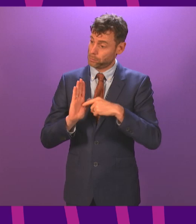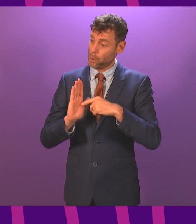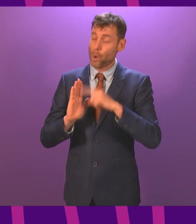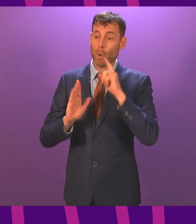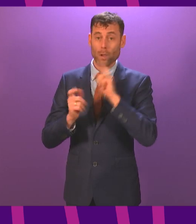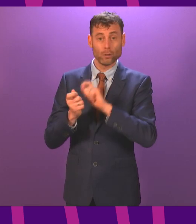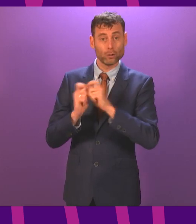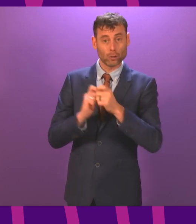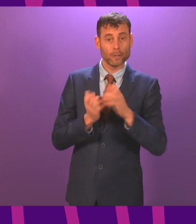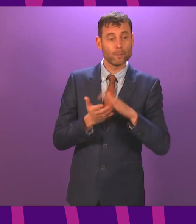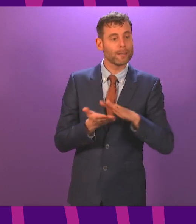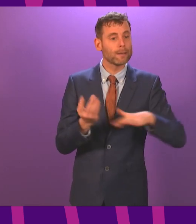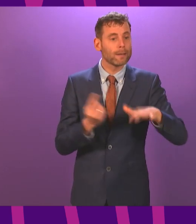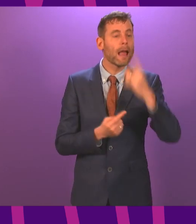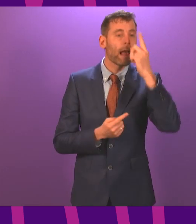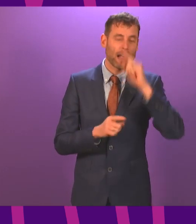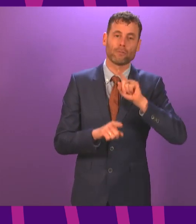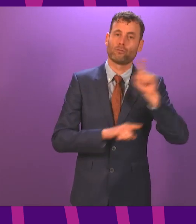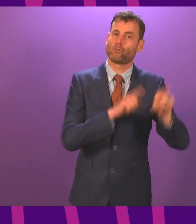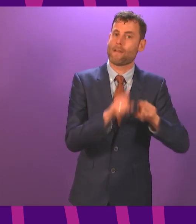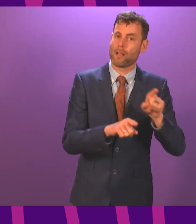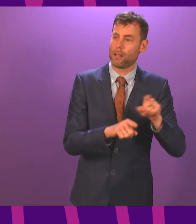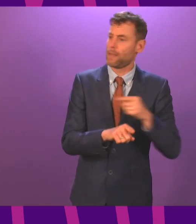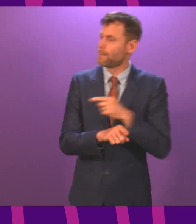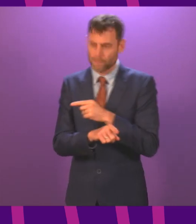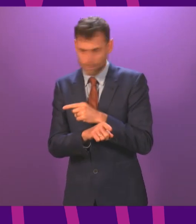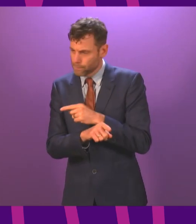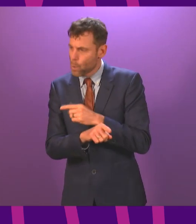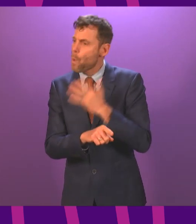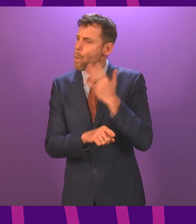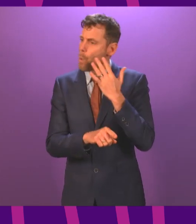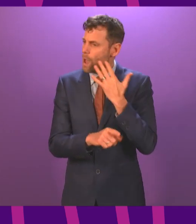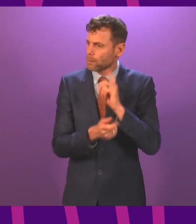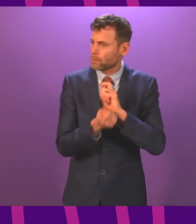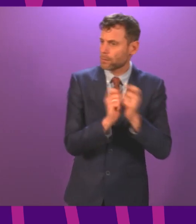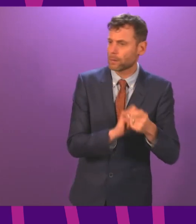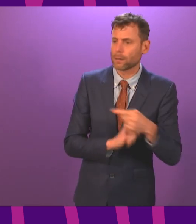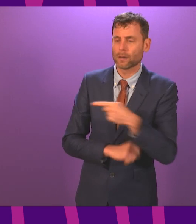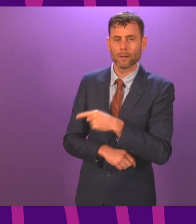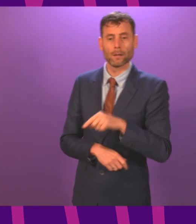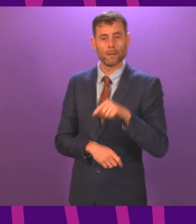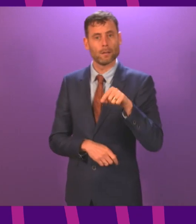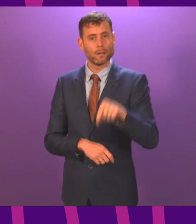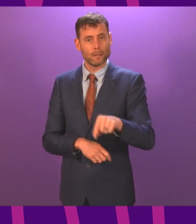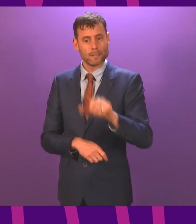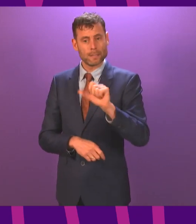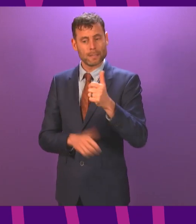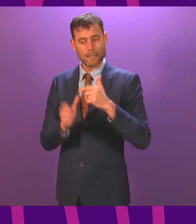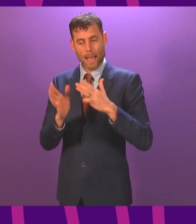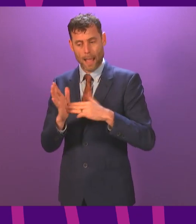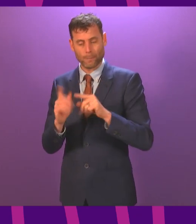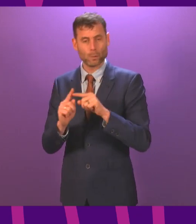that day—and if not then, when? The First Minister: On the question of time, we have decided that,